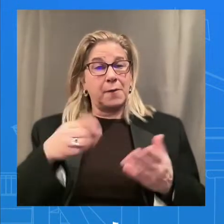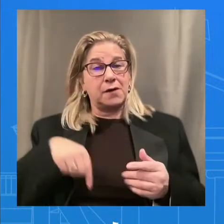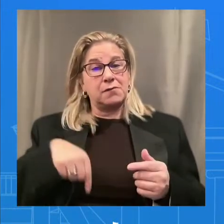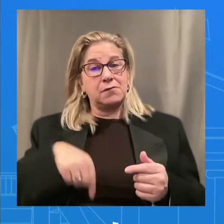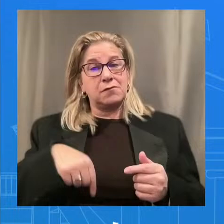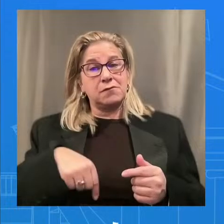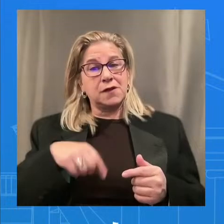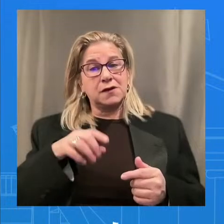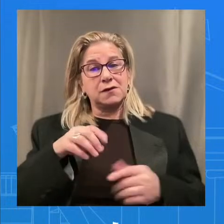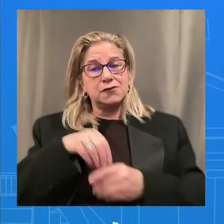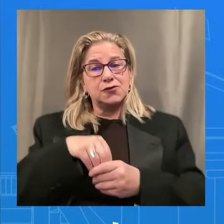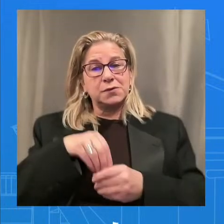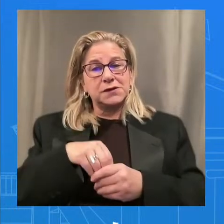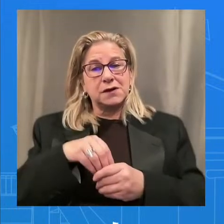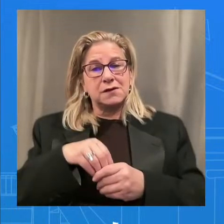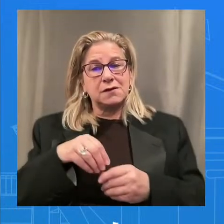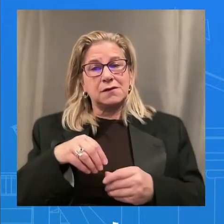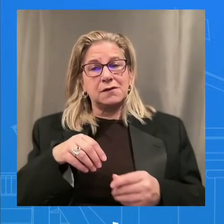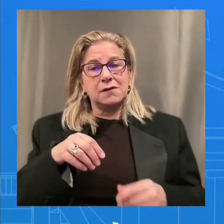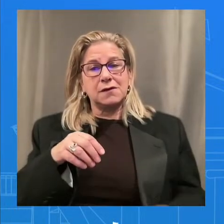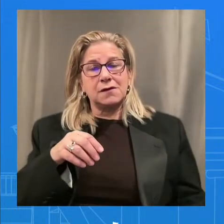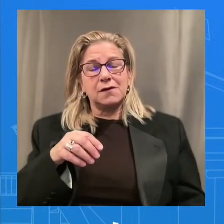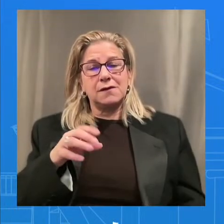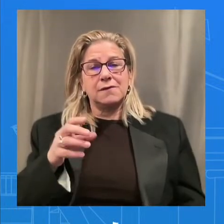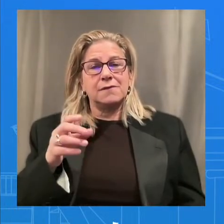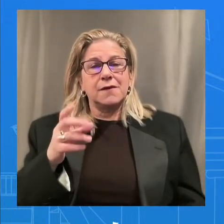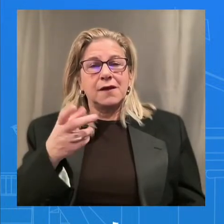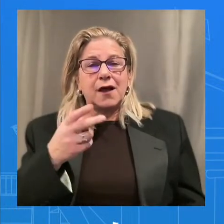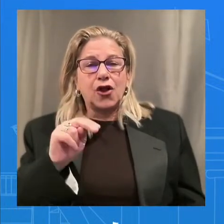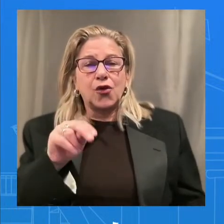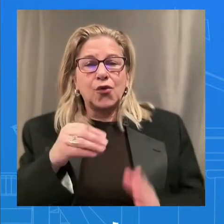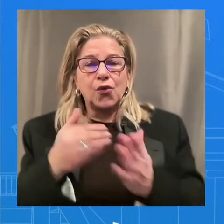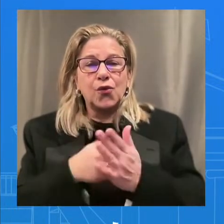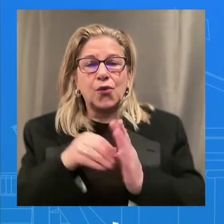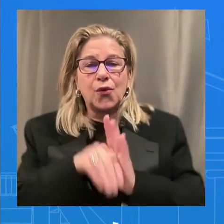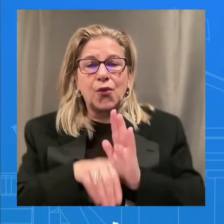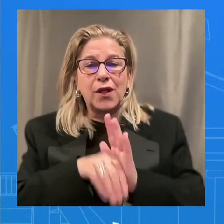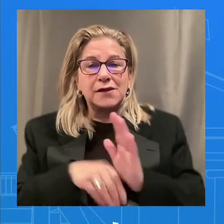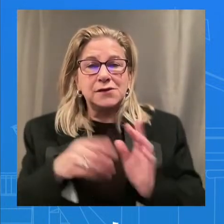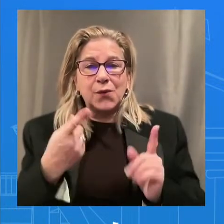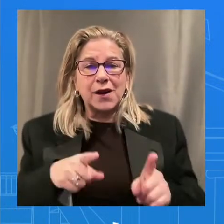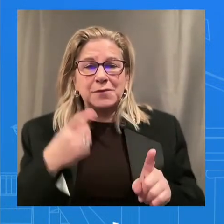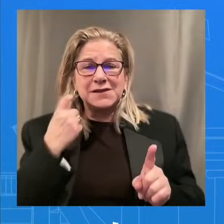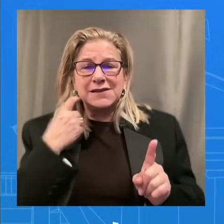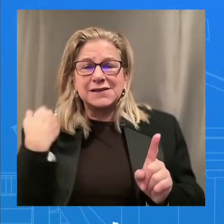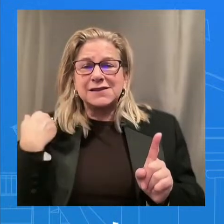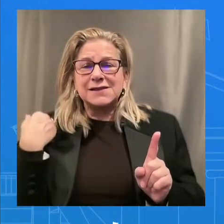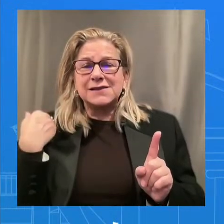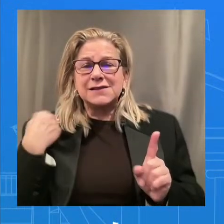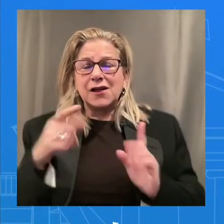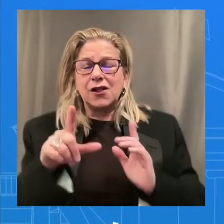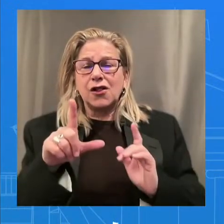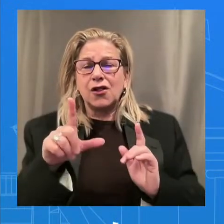In fact, over the course of these four years, we have seen President Biden -- that was the first terrorist attack